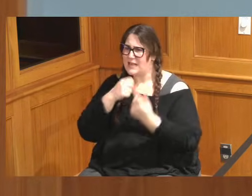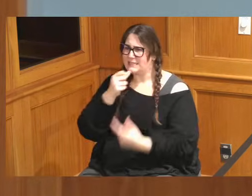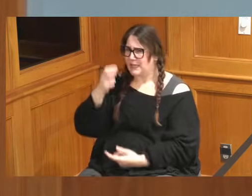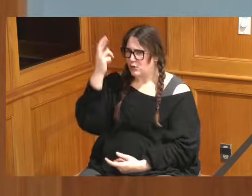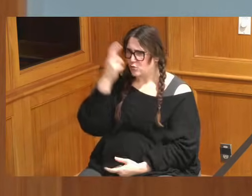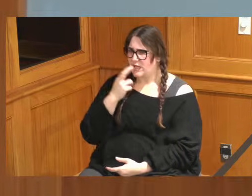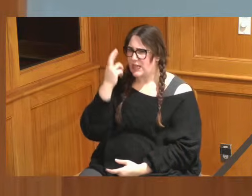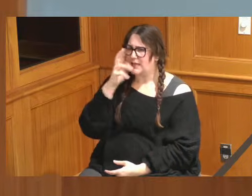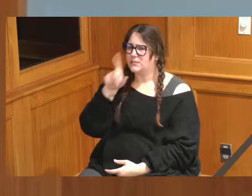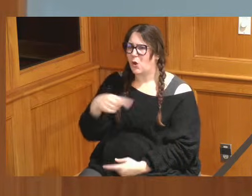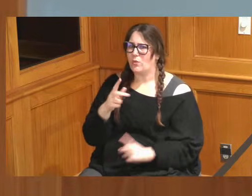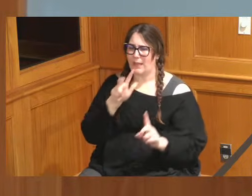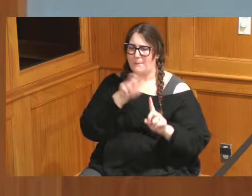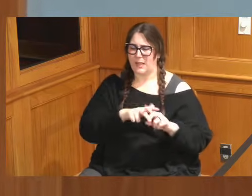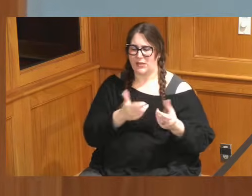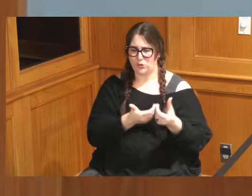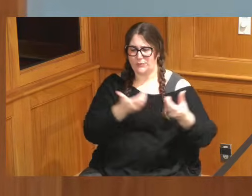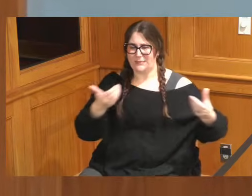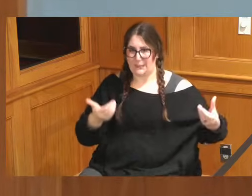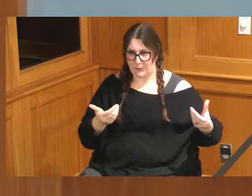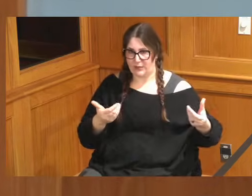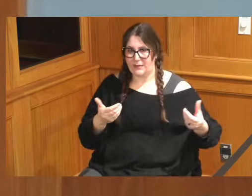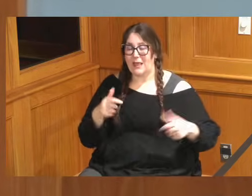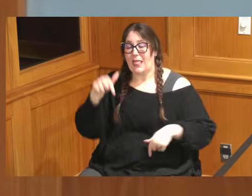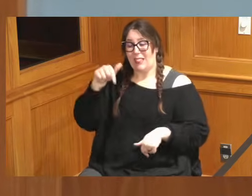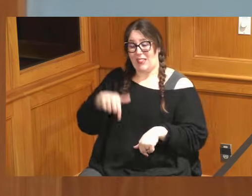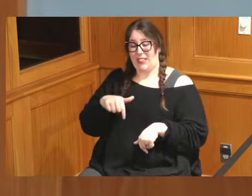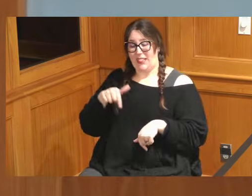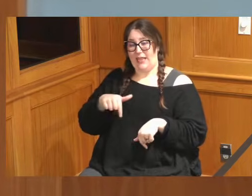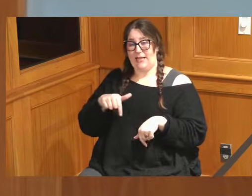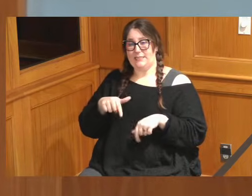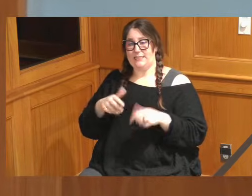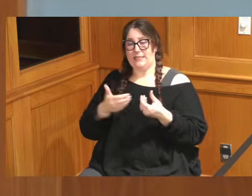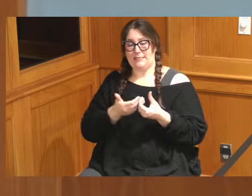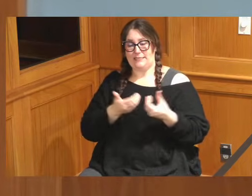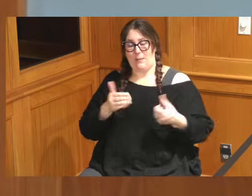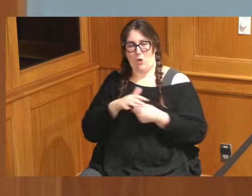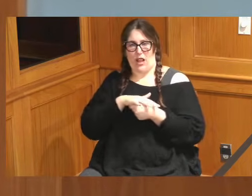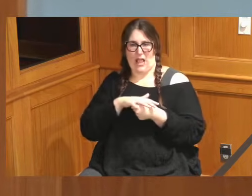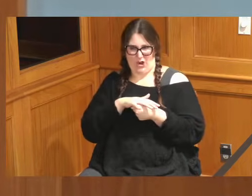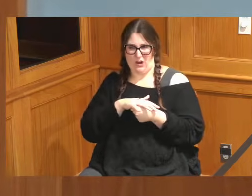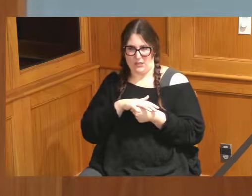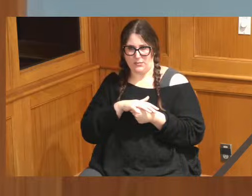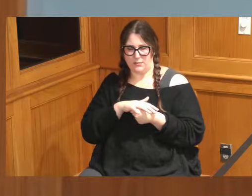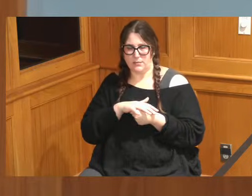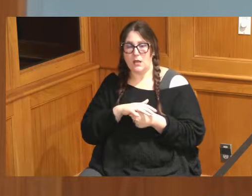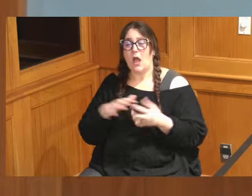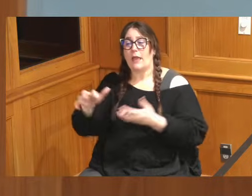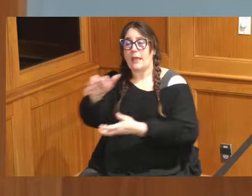that clear enough. This is how this application is to separated areas. In combined areas, we have